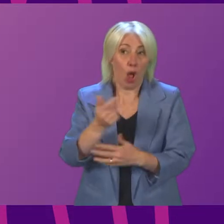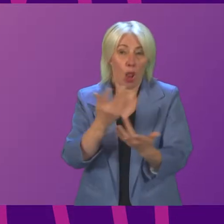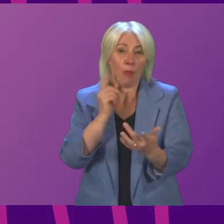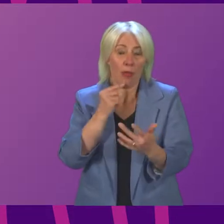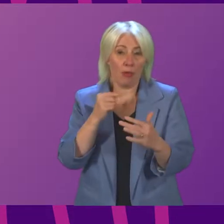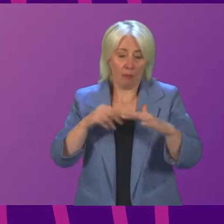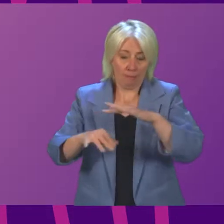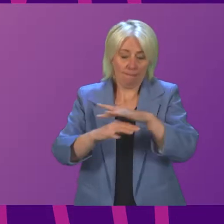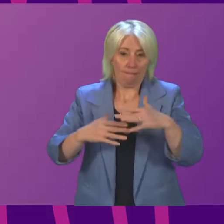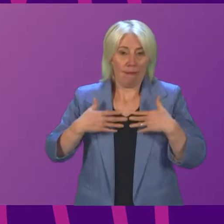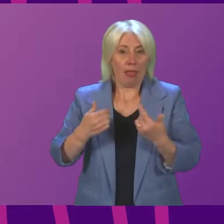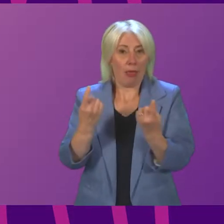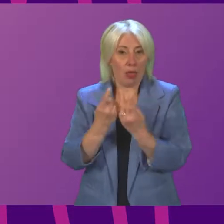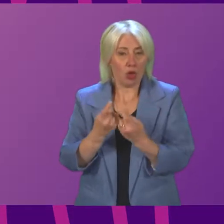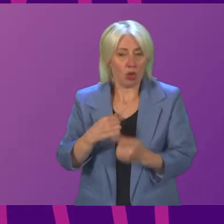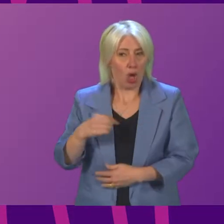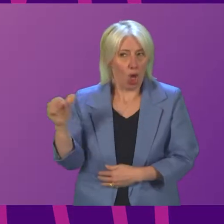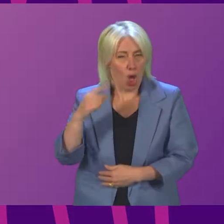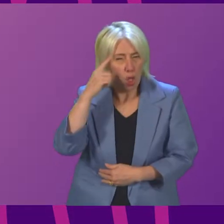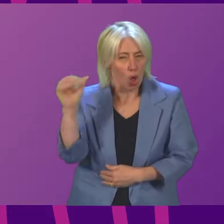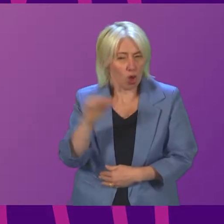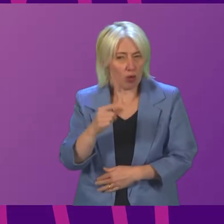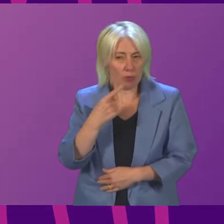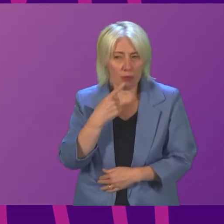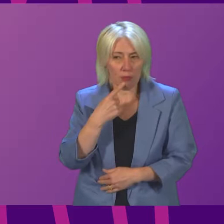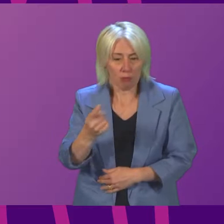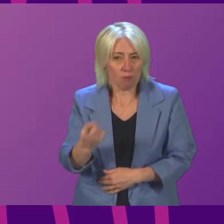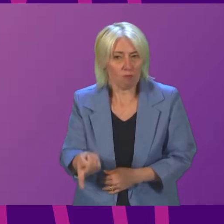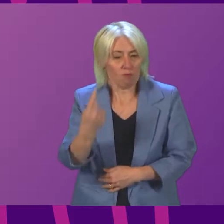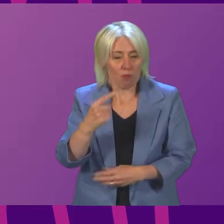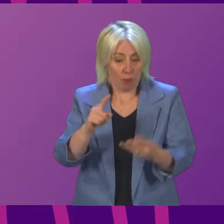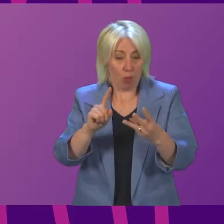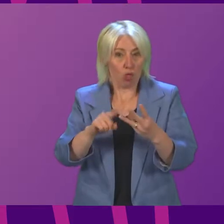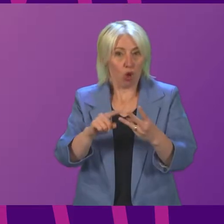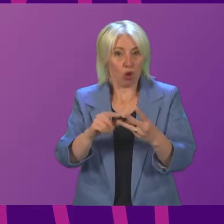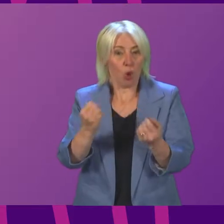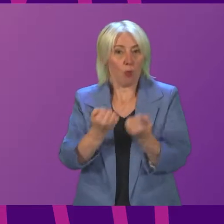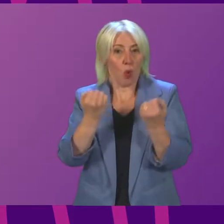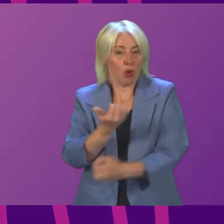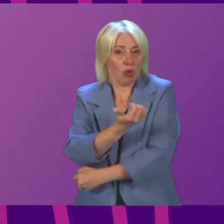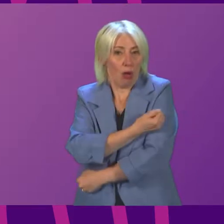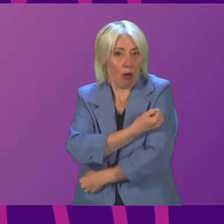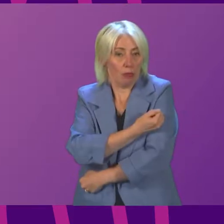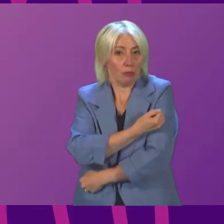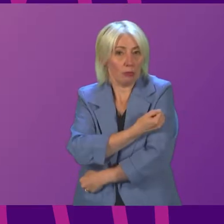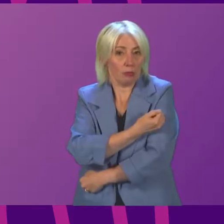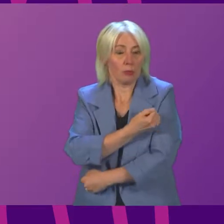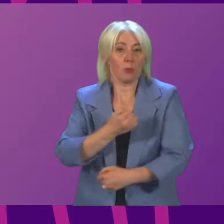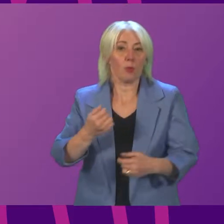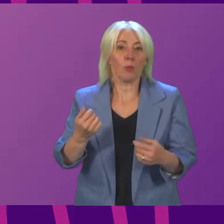I would have expected many people who are immunocompromised to have already been called forward for their third dose, which is not to be conflated with the booster dose.